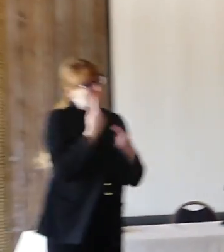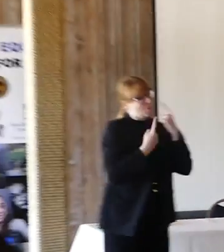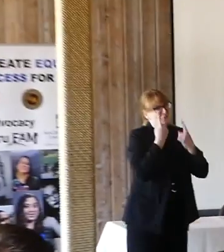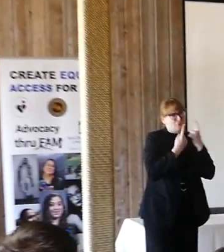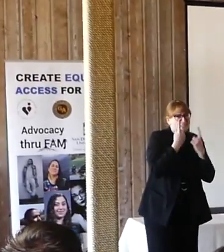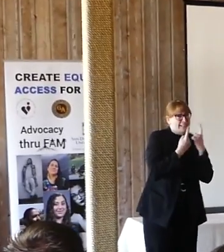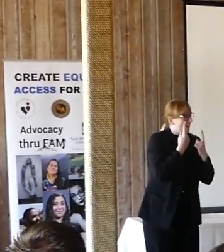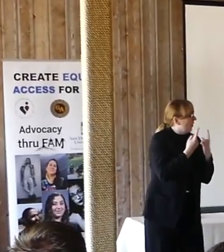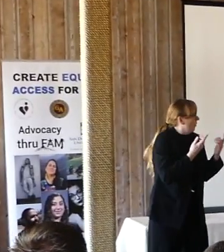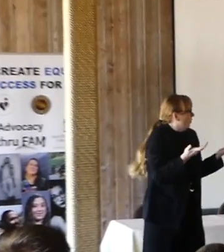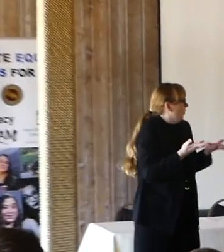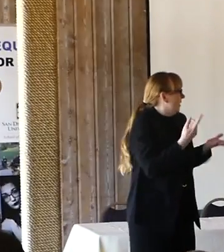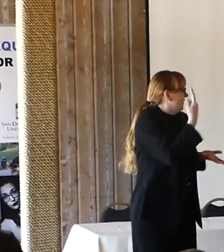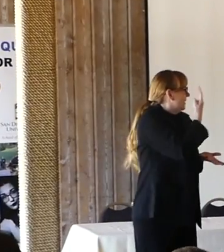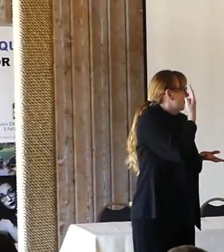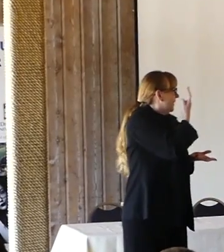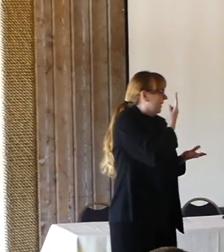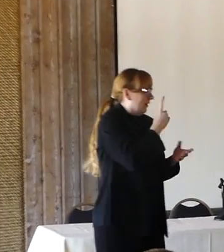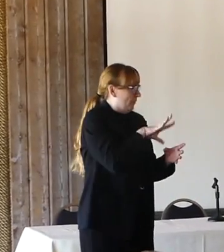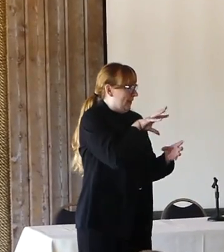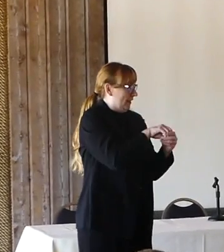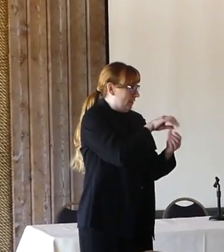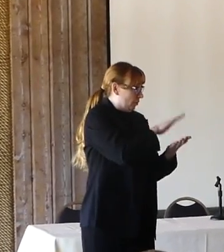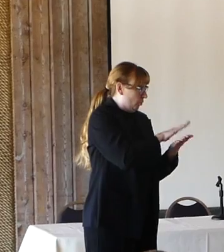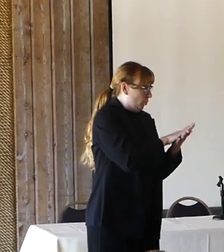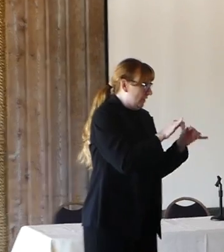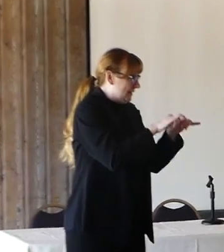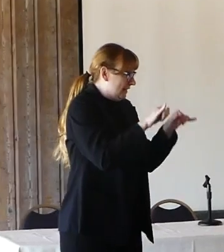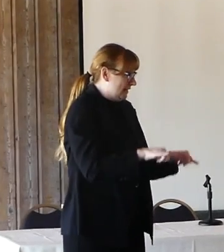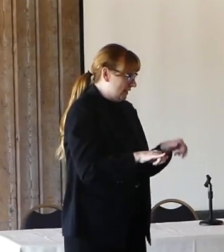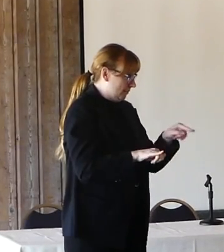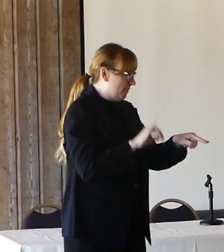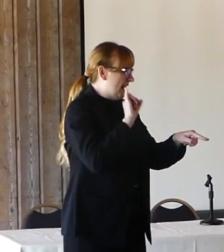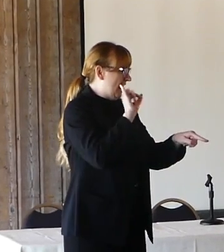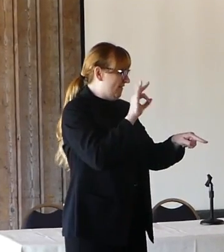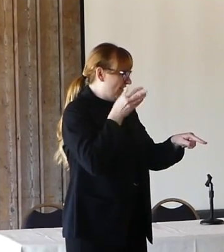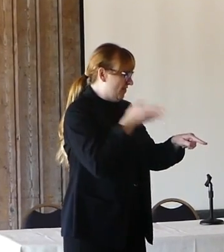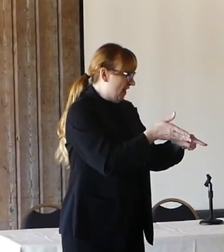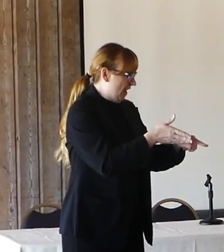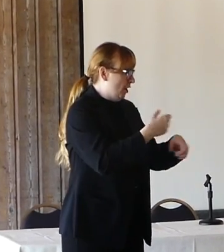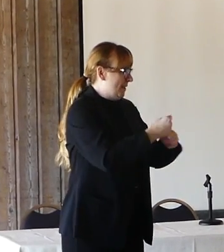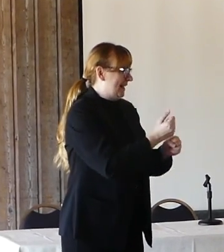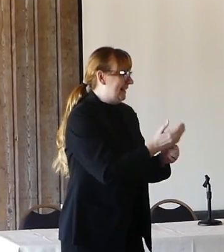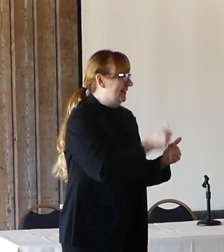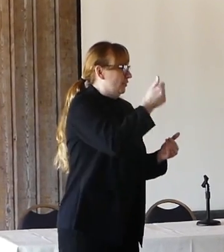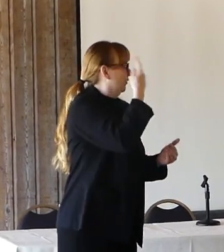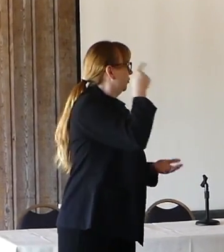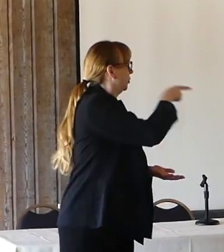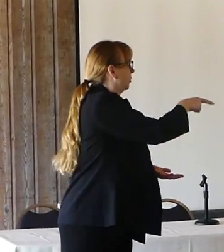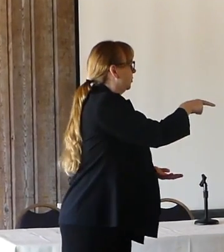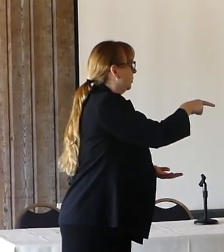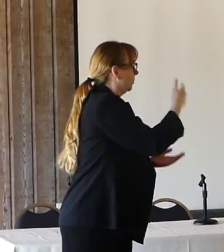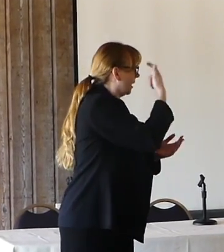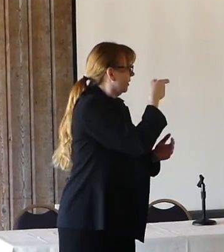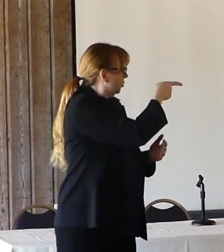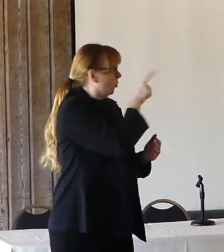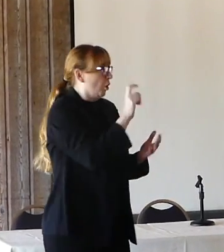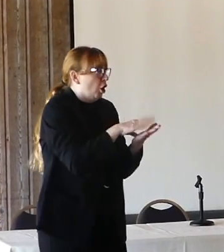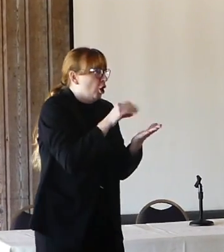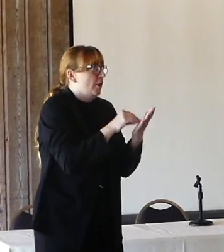And what about you? I was wondering, what would be something in the school system that would've made it easier